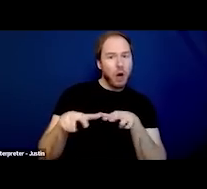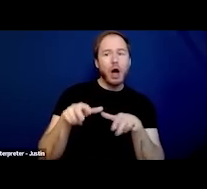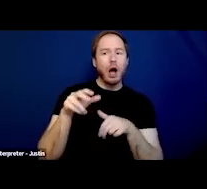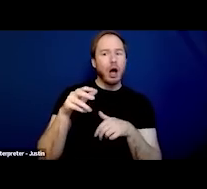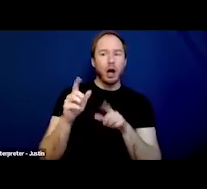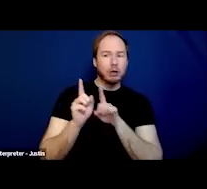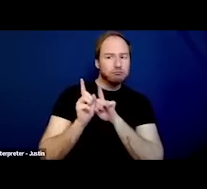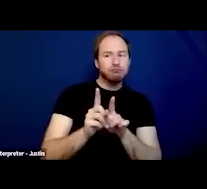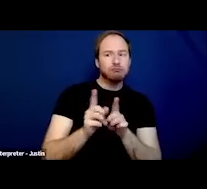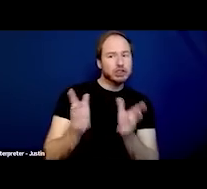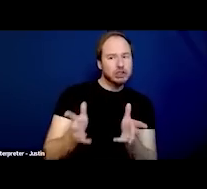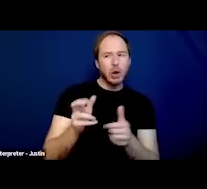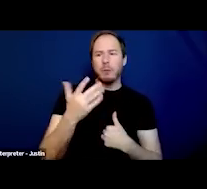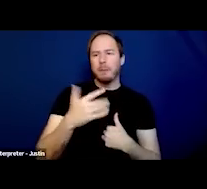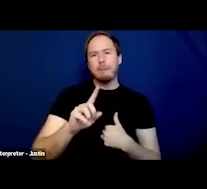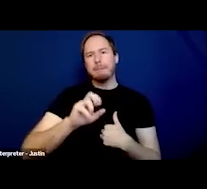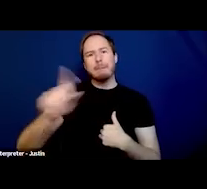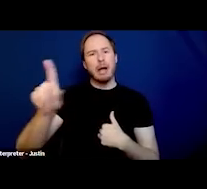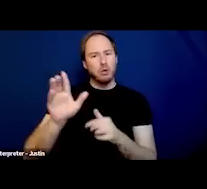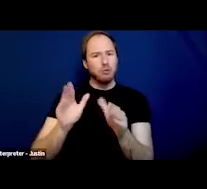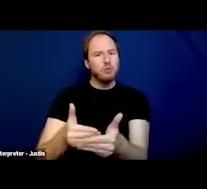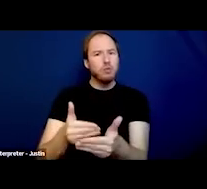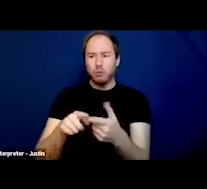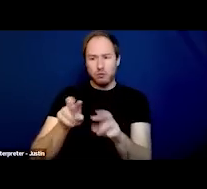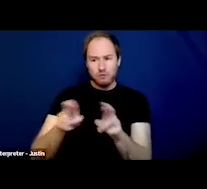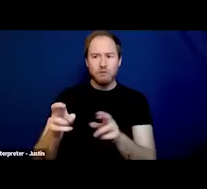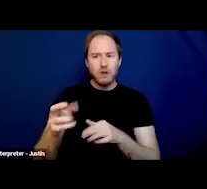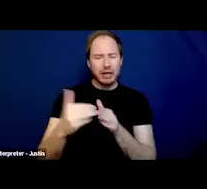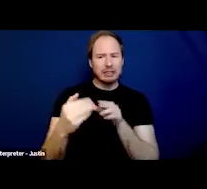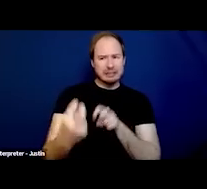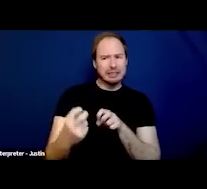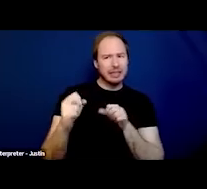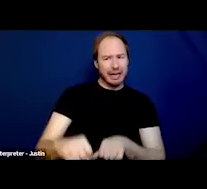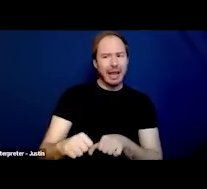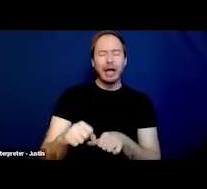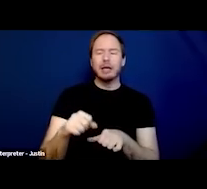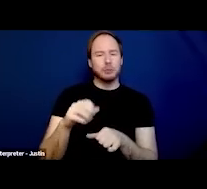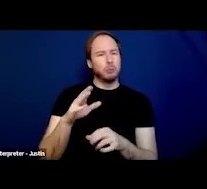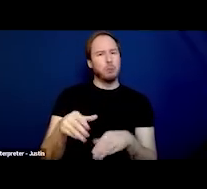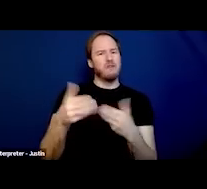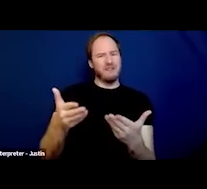and come back when you're feeling calmer or more able to talk. So just really simple, like, "Here are your choices."